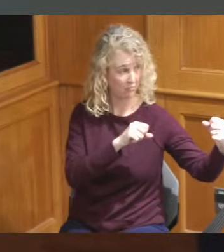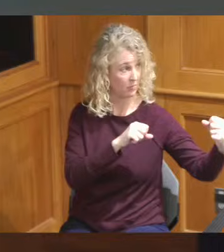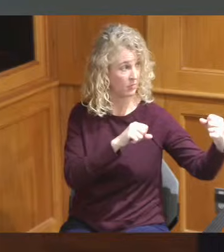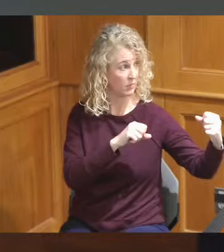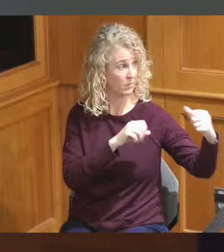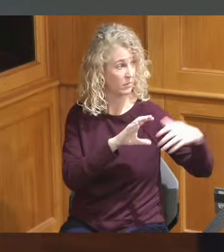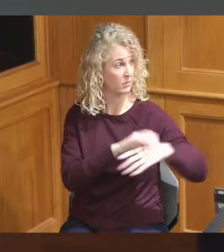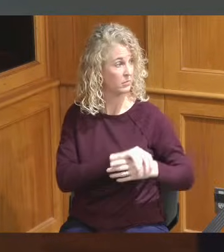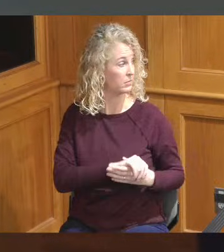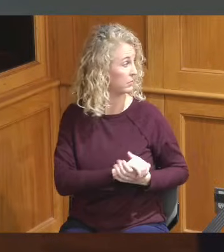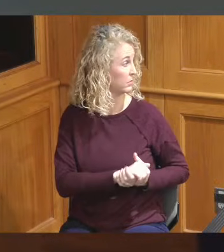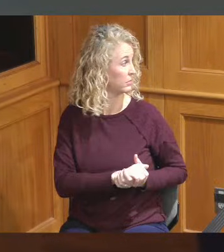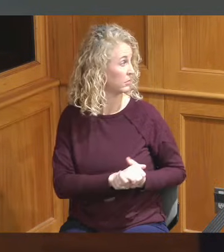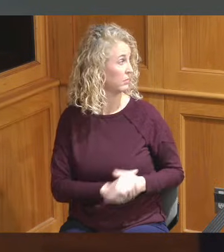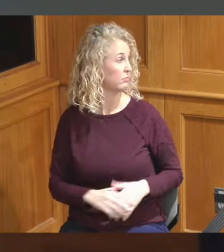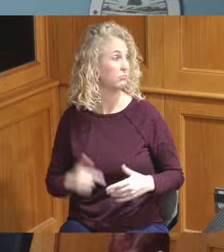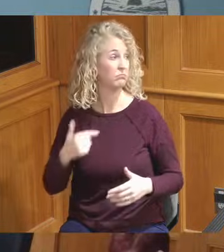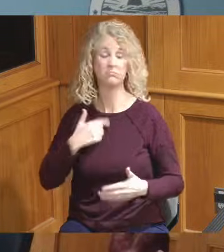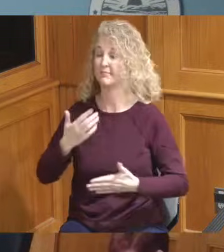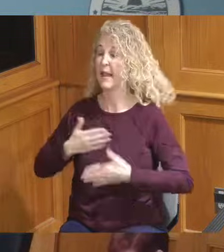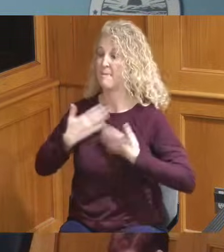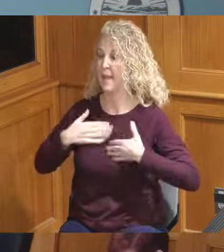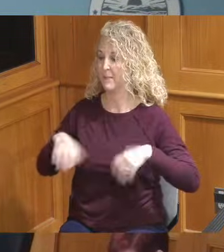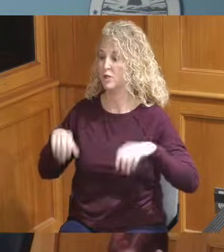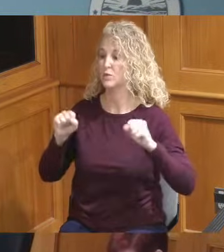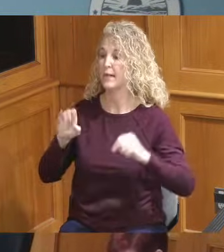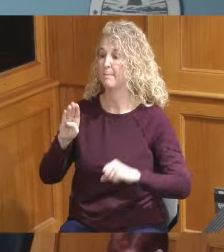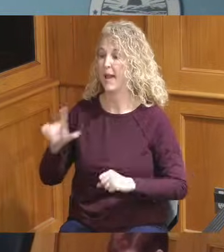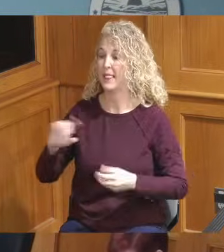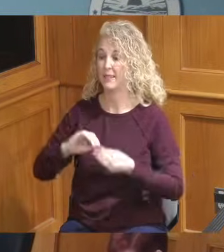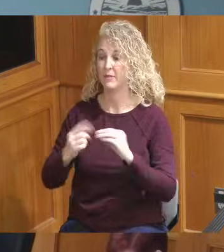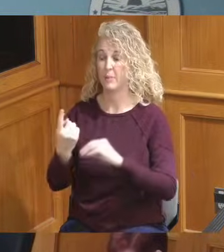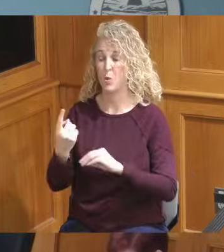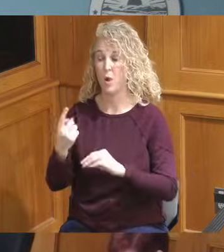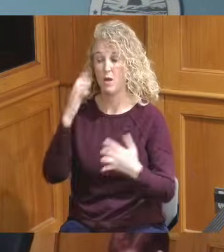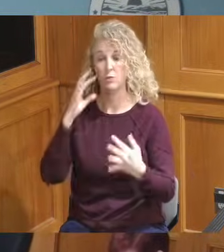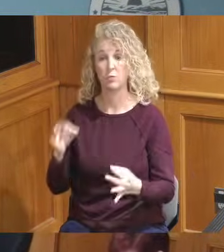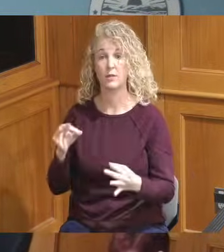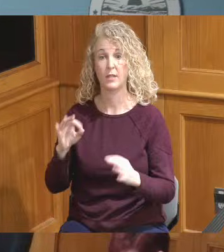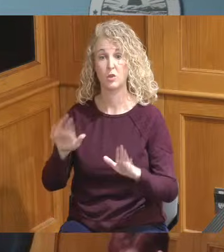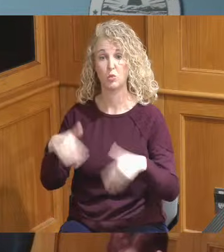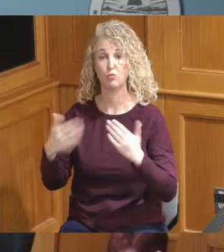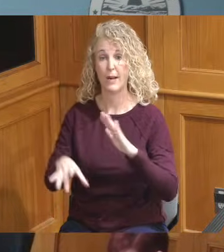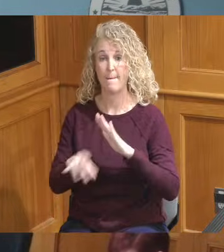at your deference. Certainly, I can take it. Bye one is a resolution reappointing a member to the